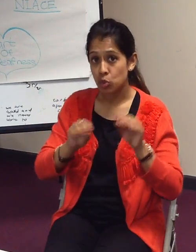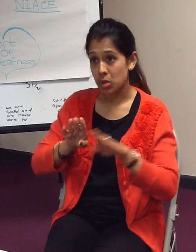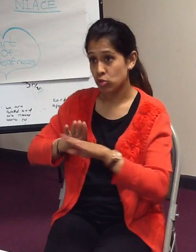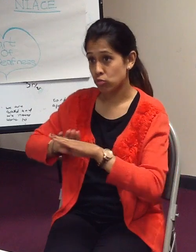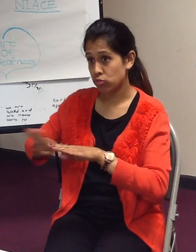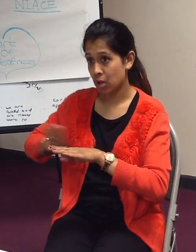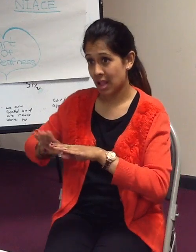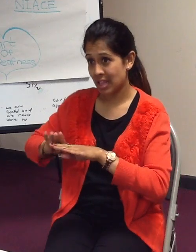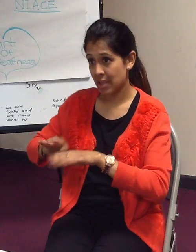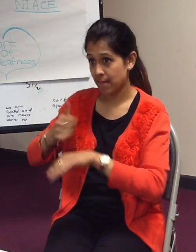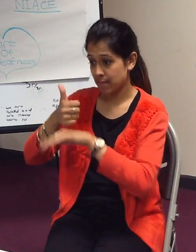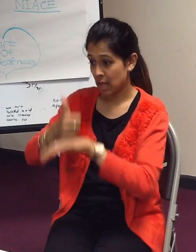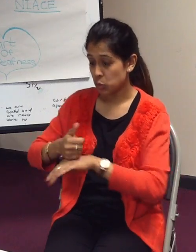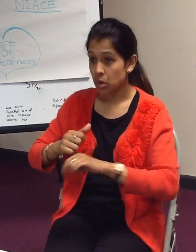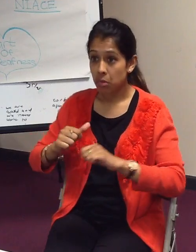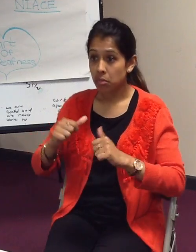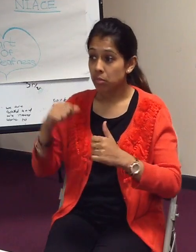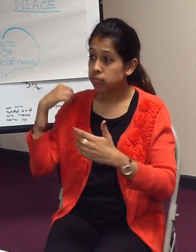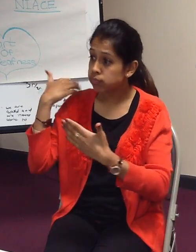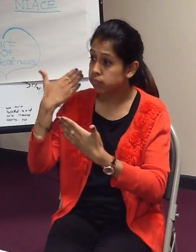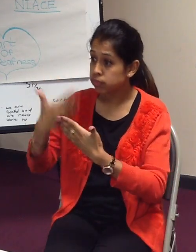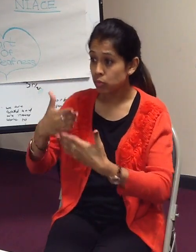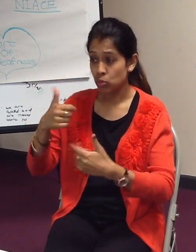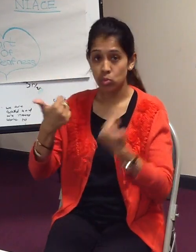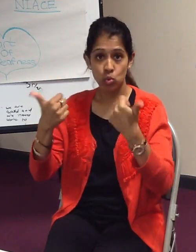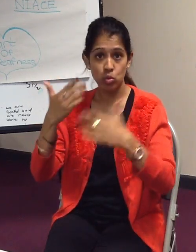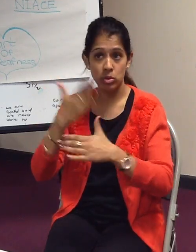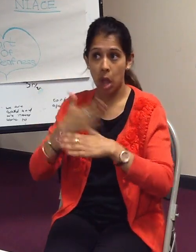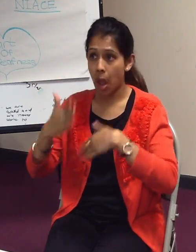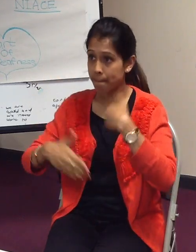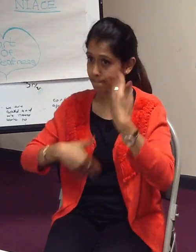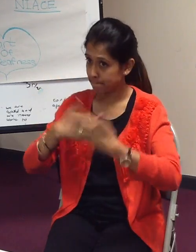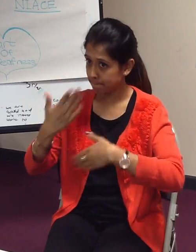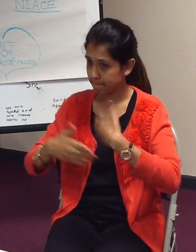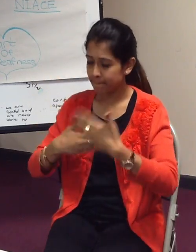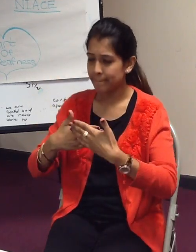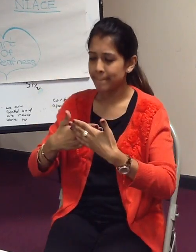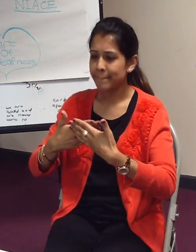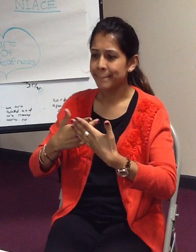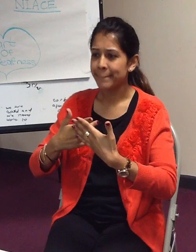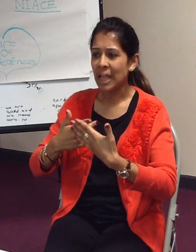I feel, so far the education and Training Foundation has been doing a good job.